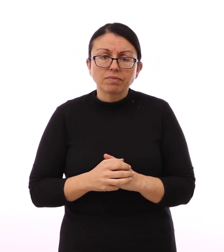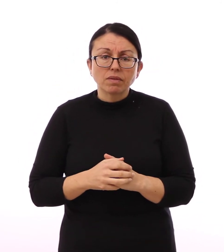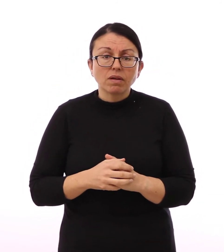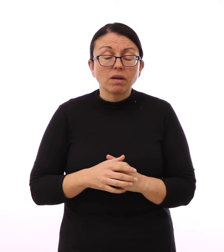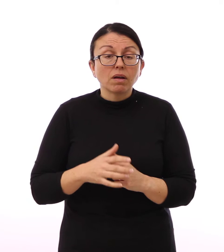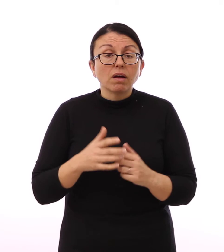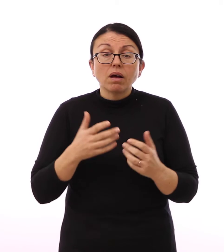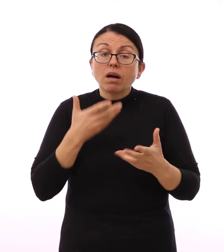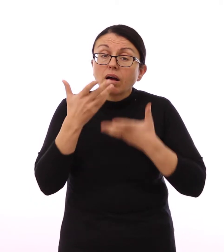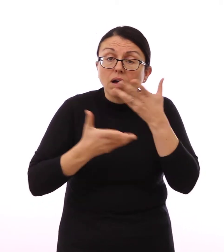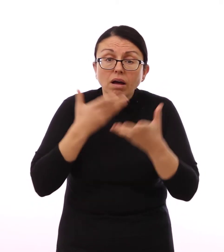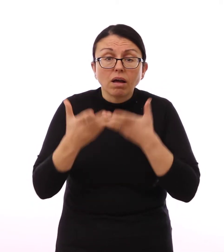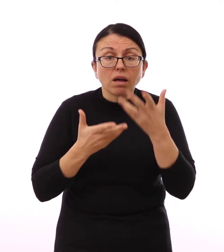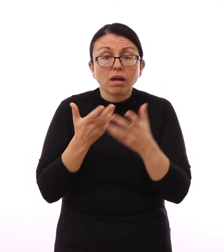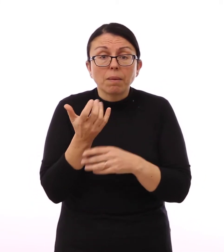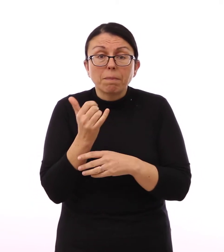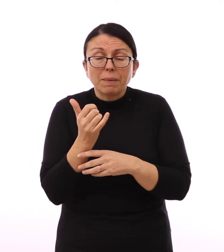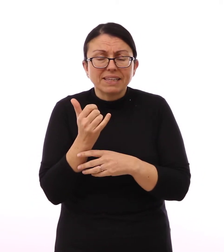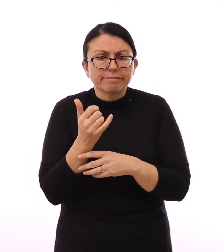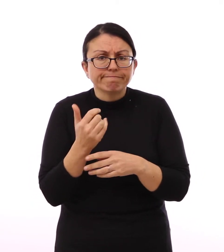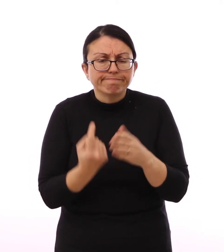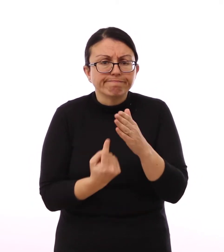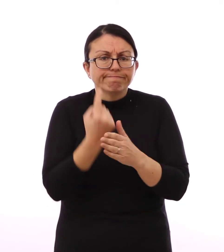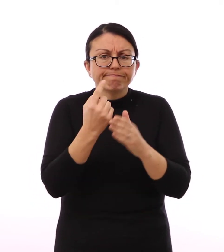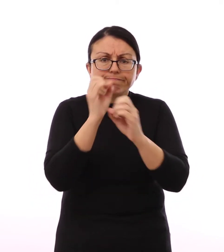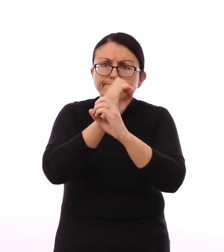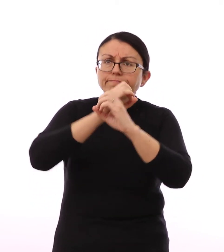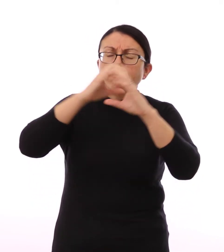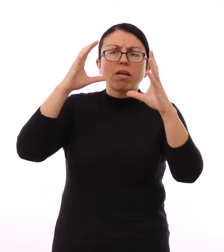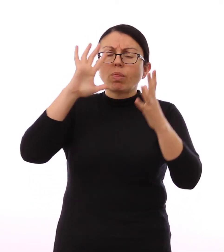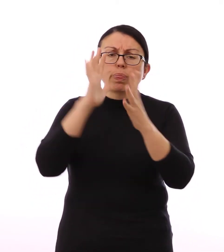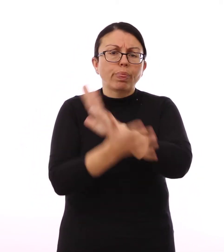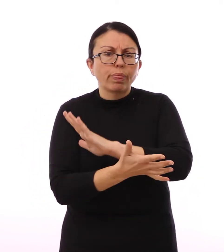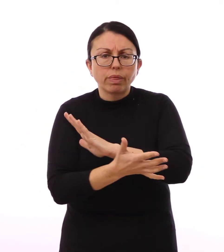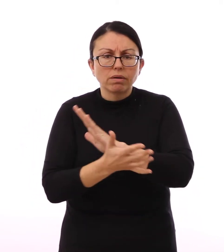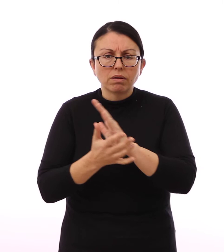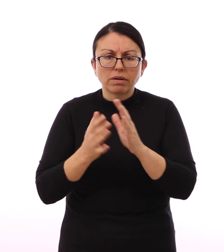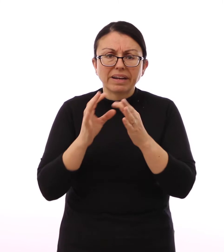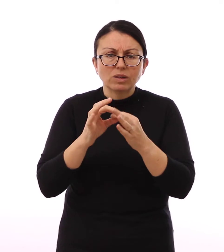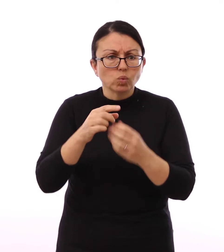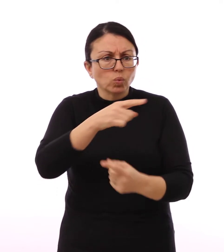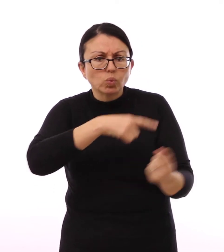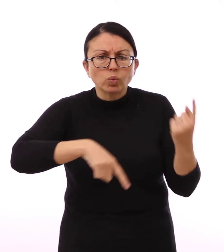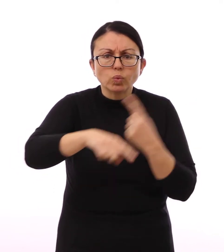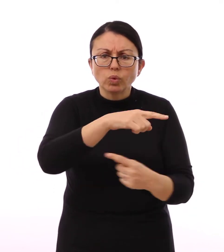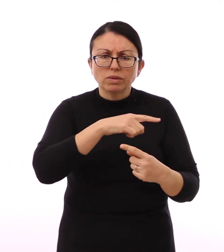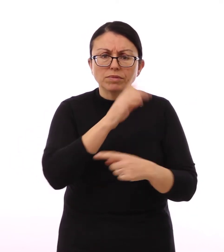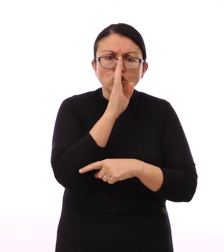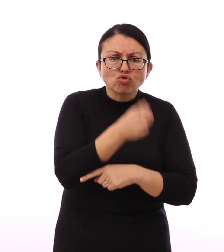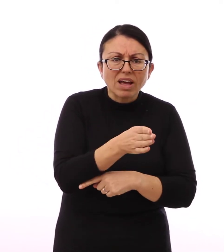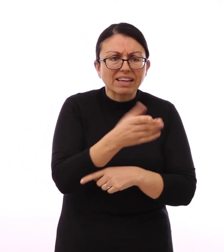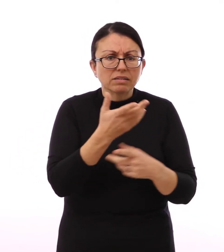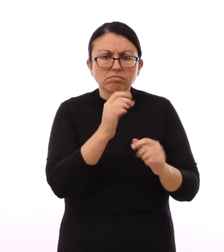Its narrative might have served to disrupt the fantasy of the ‘other’ by dismantling heteronormative